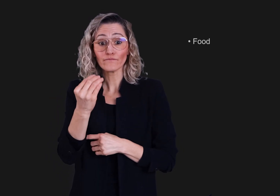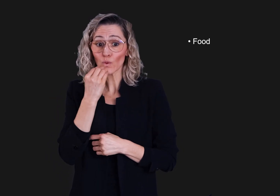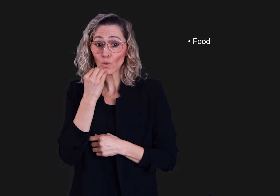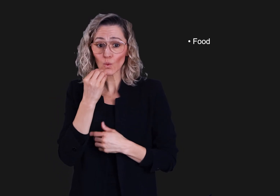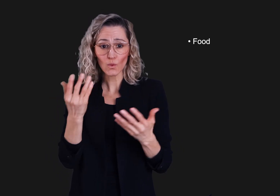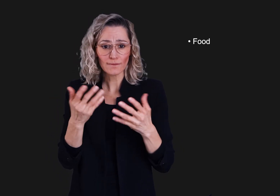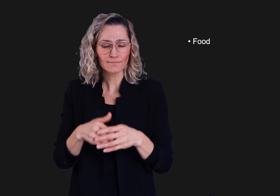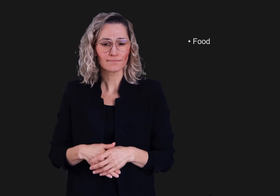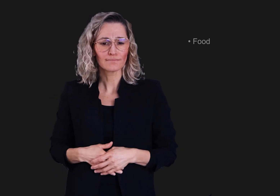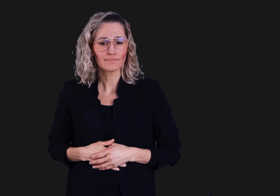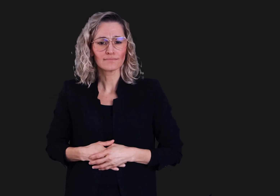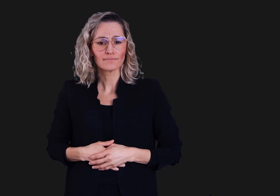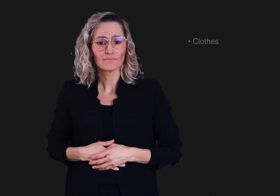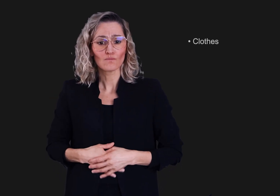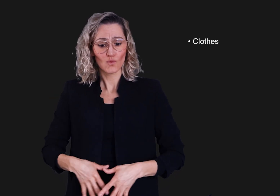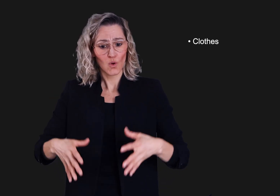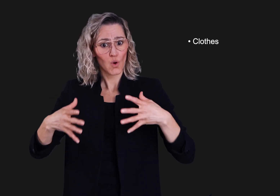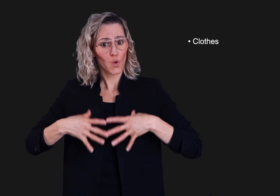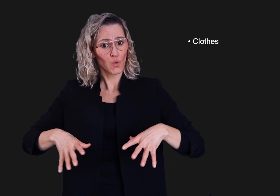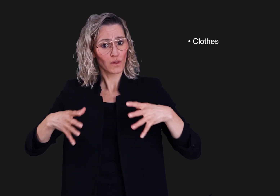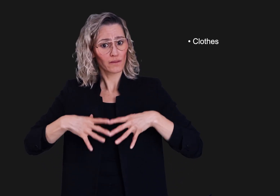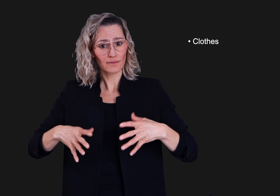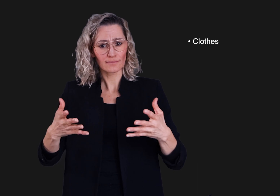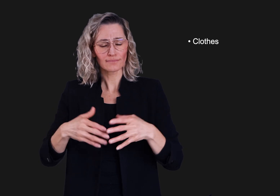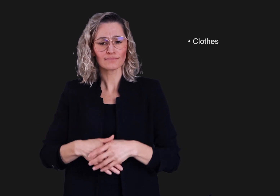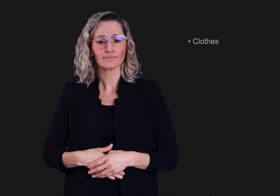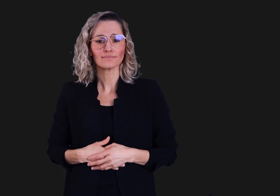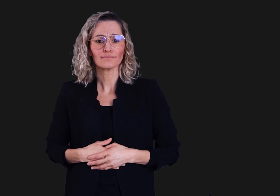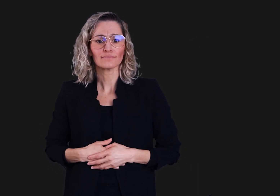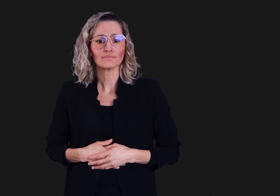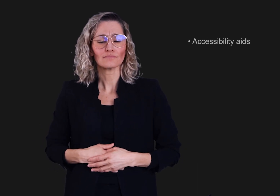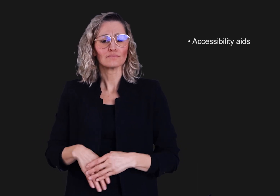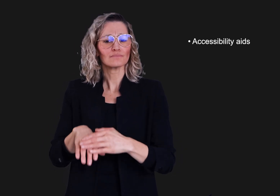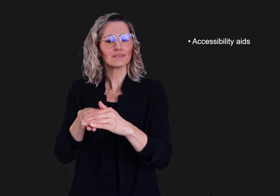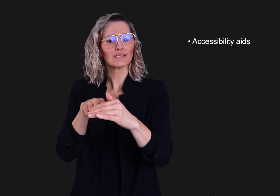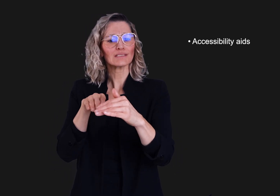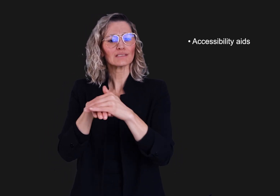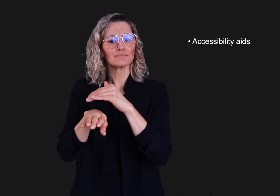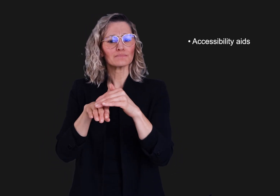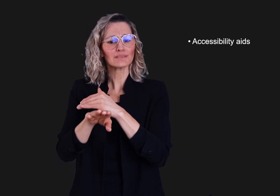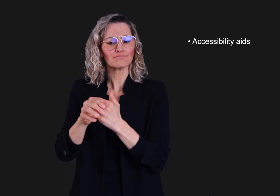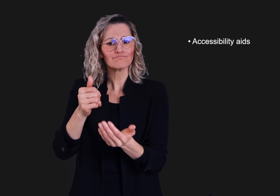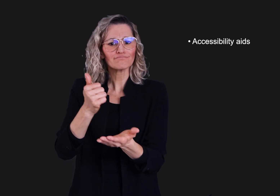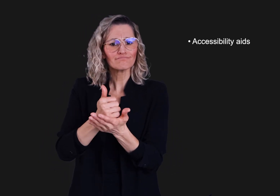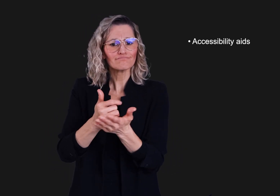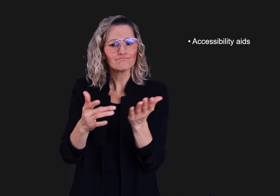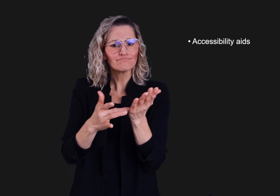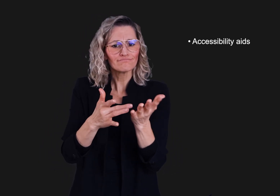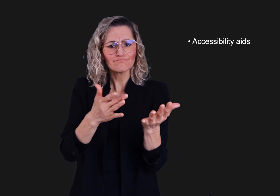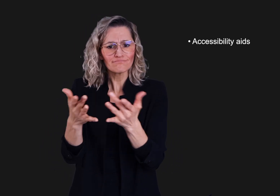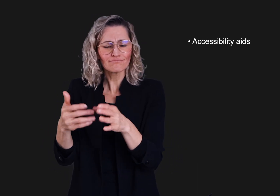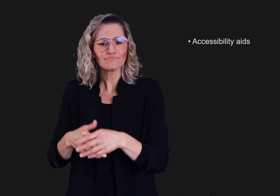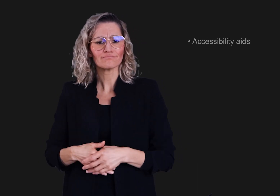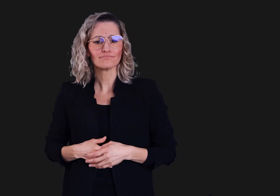• Food • Clothes • Accessibility aids